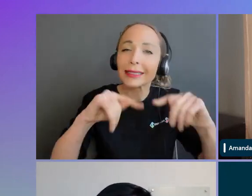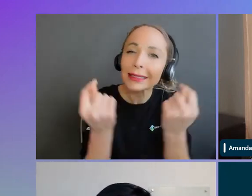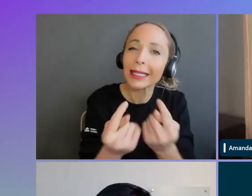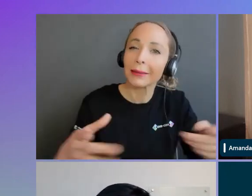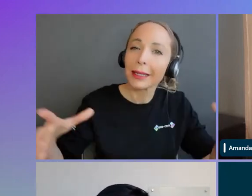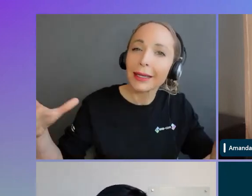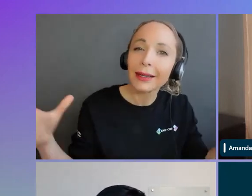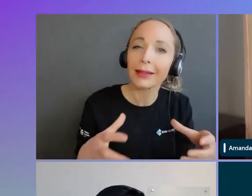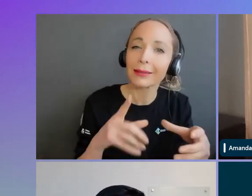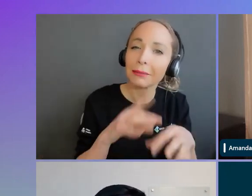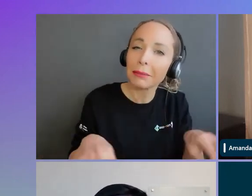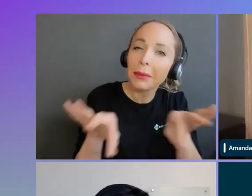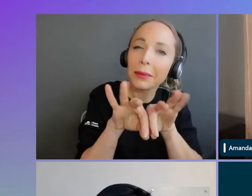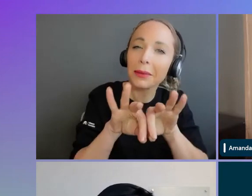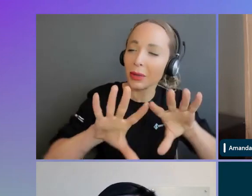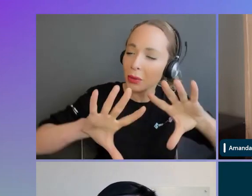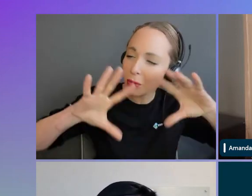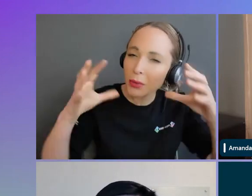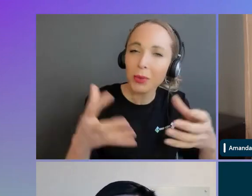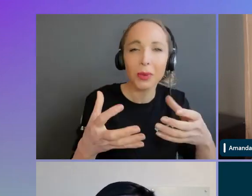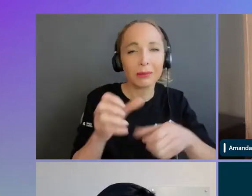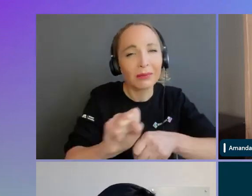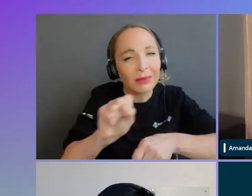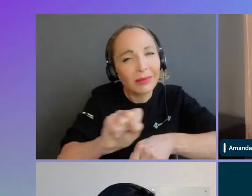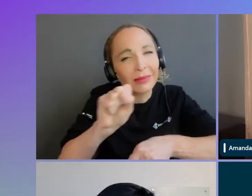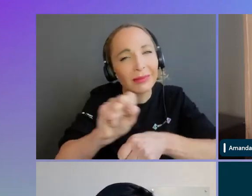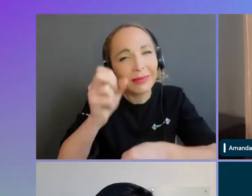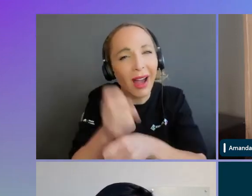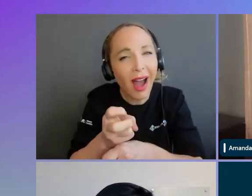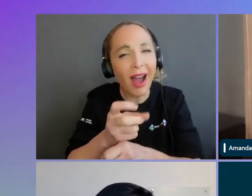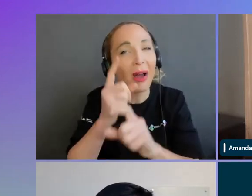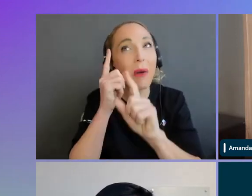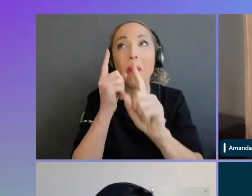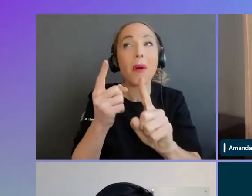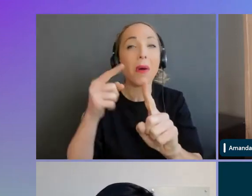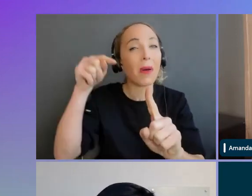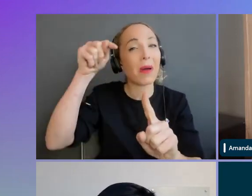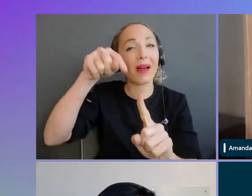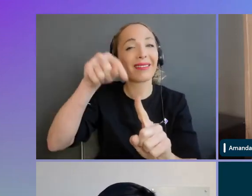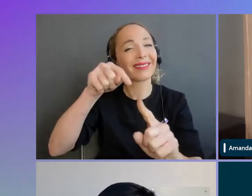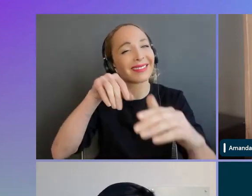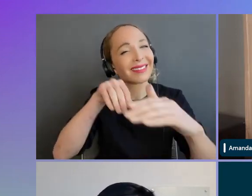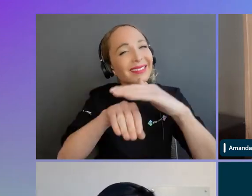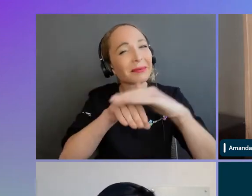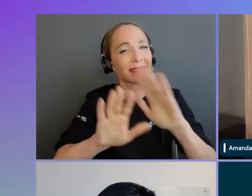is a group effort to ensure that accessibility is followed going forward. It's something everybody should know, even